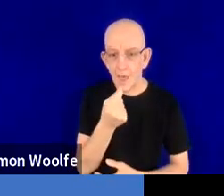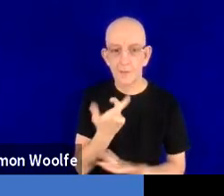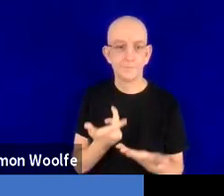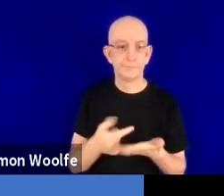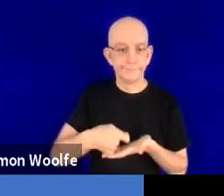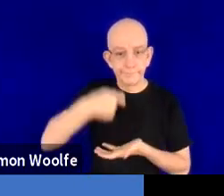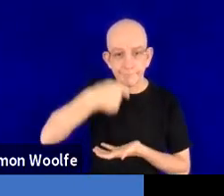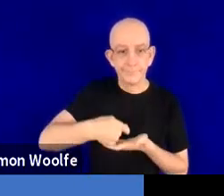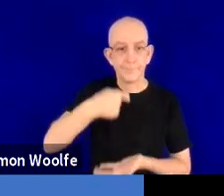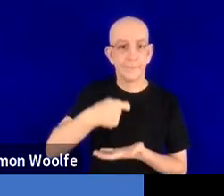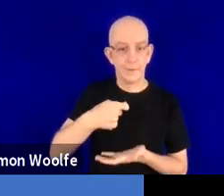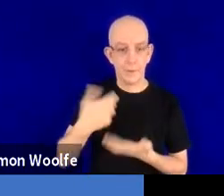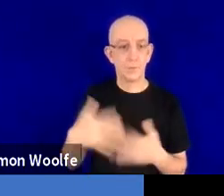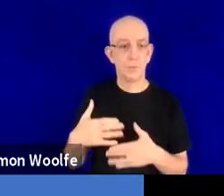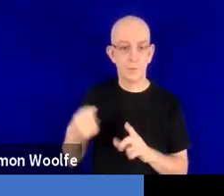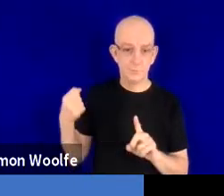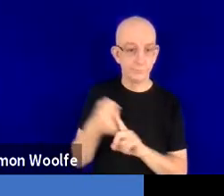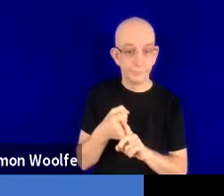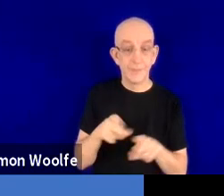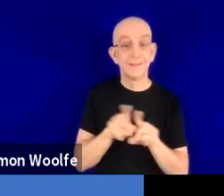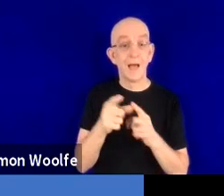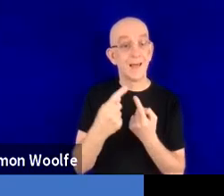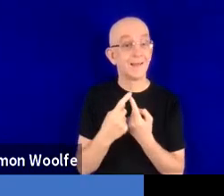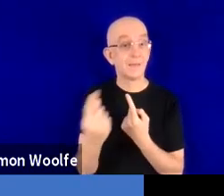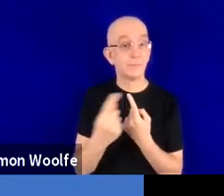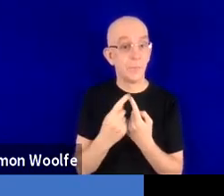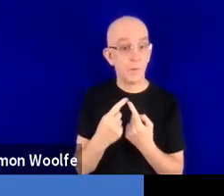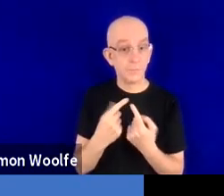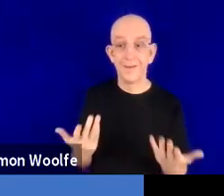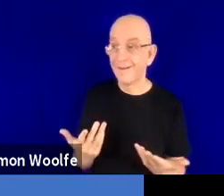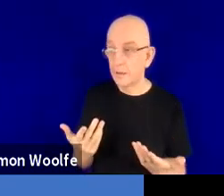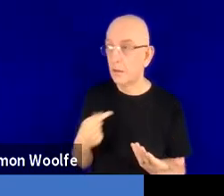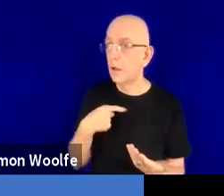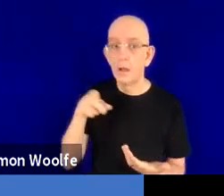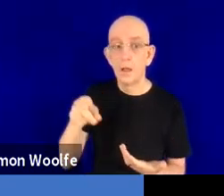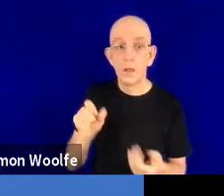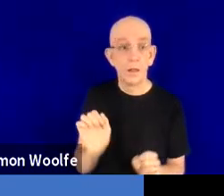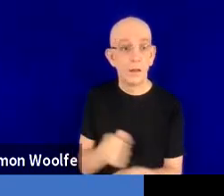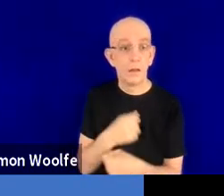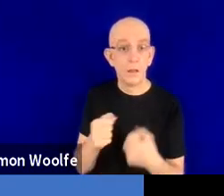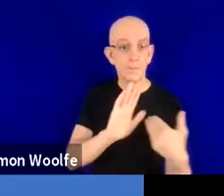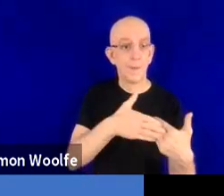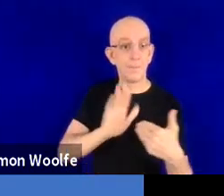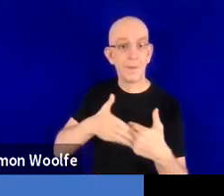And this is some data from the database that was compiled and is really looking at specific kind of social protection